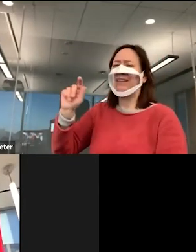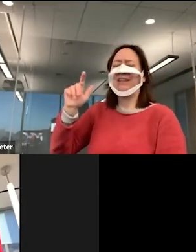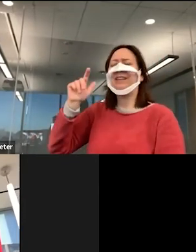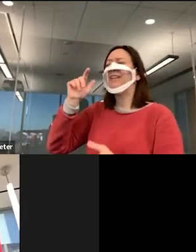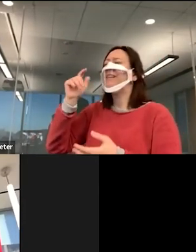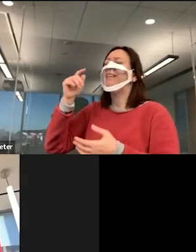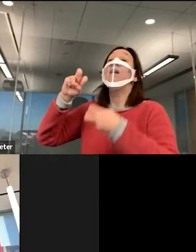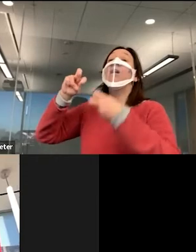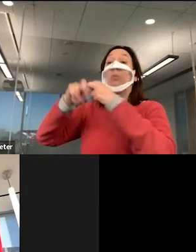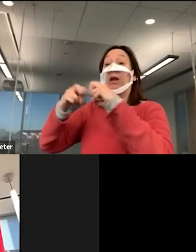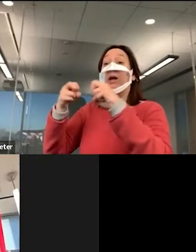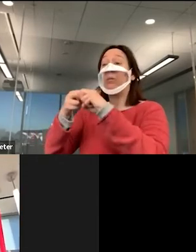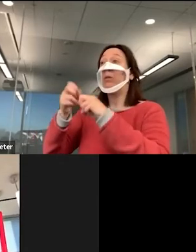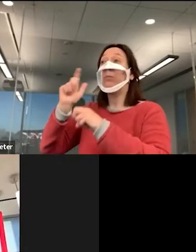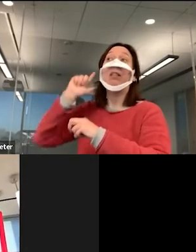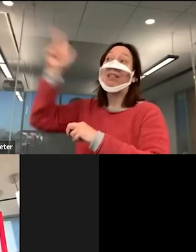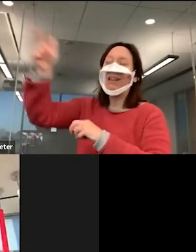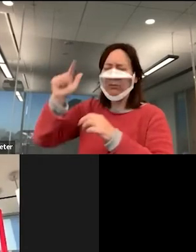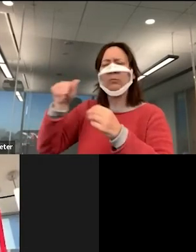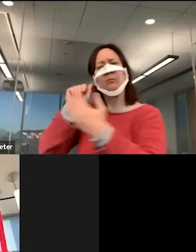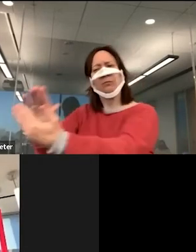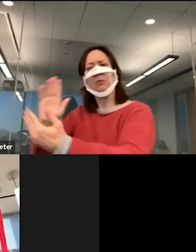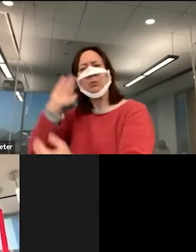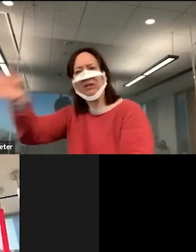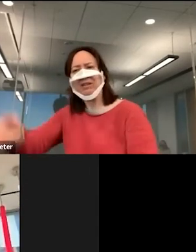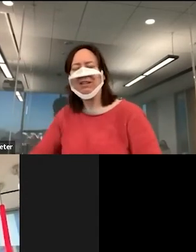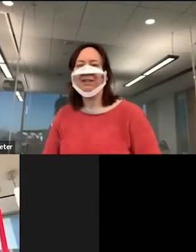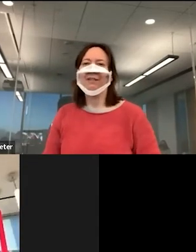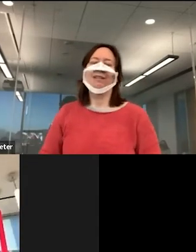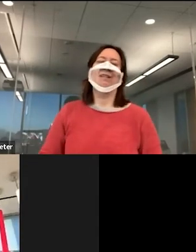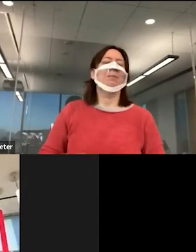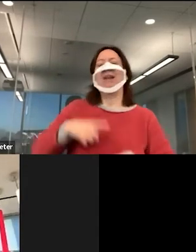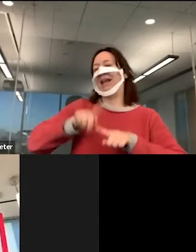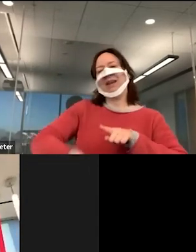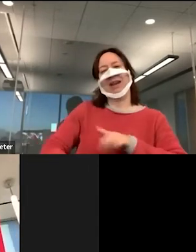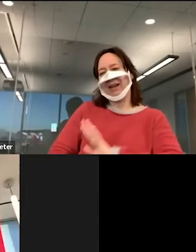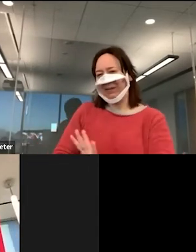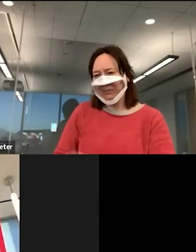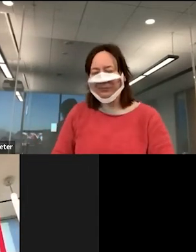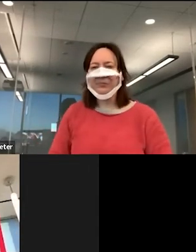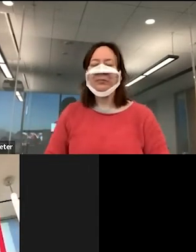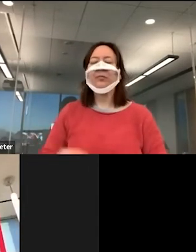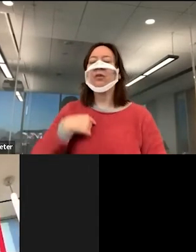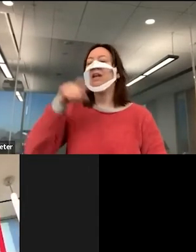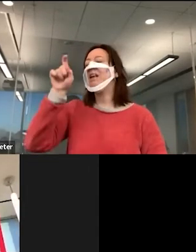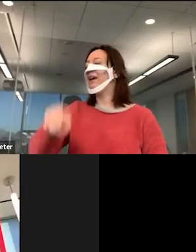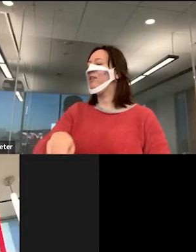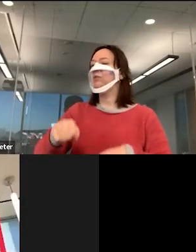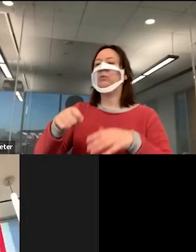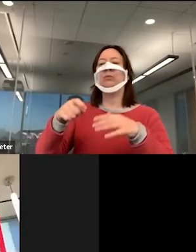of course i couldn't say that so i then had to dig into history and i found that